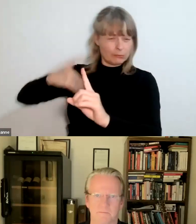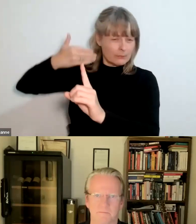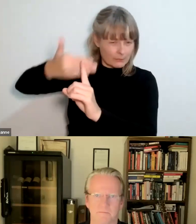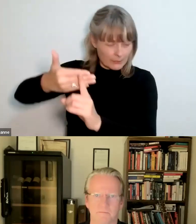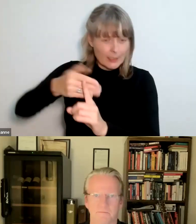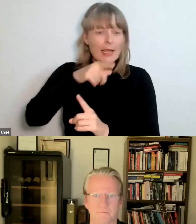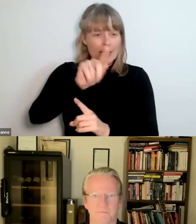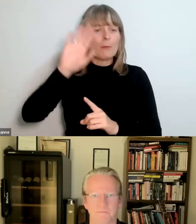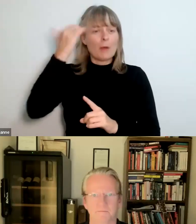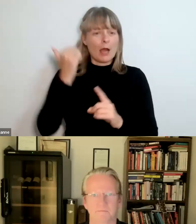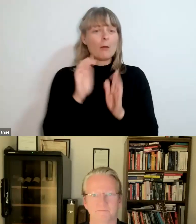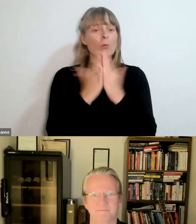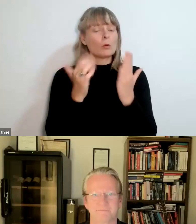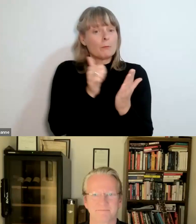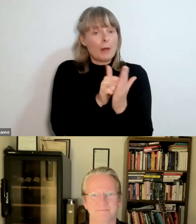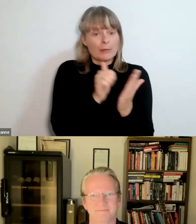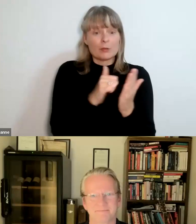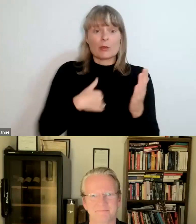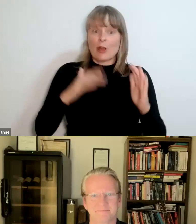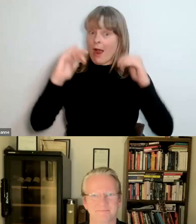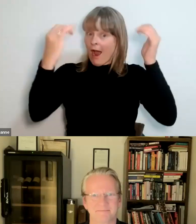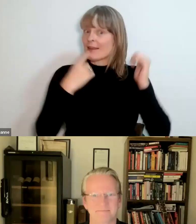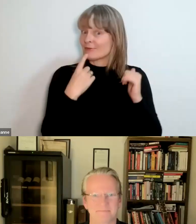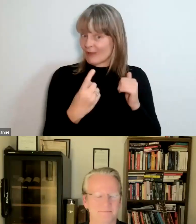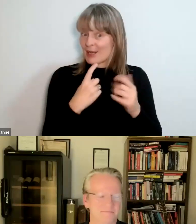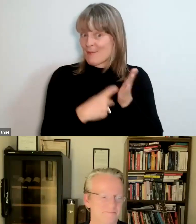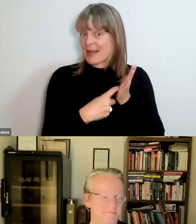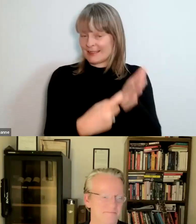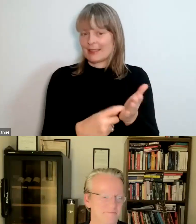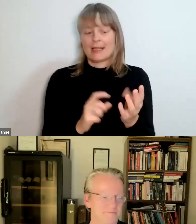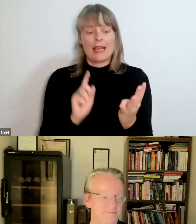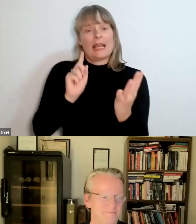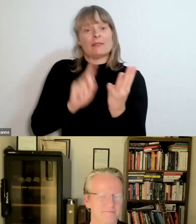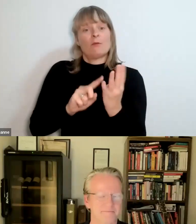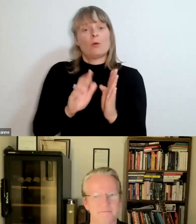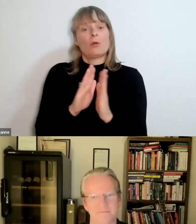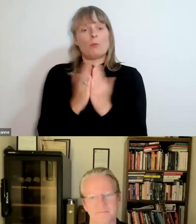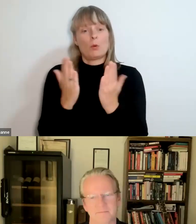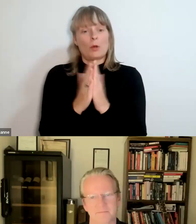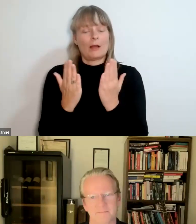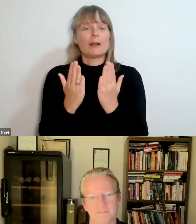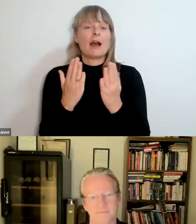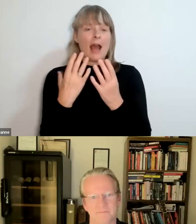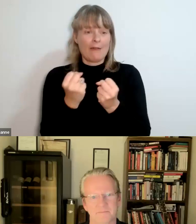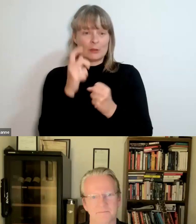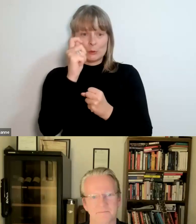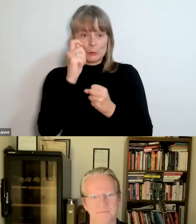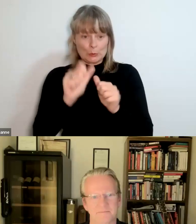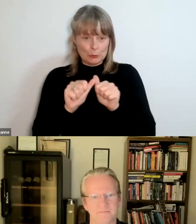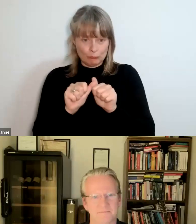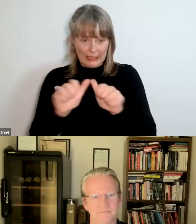National Early Years Strategy Advisory Group.